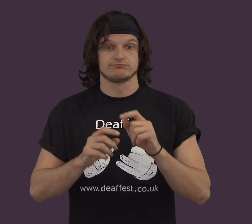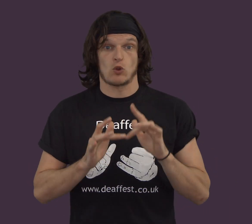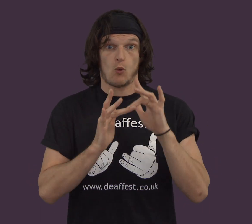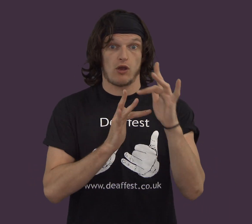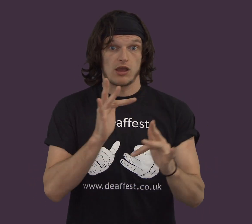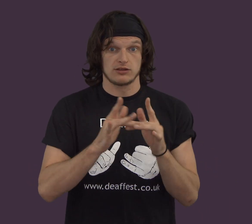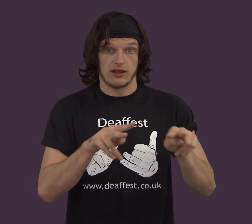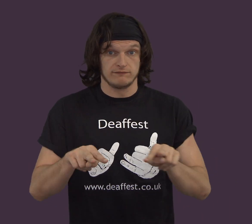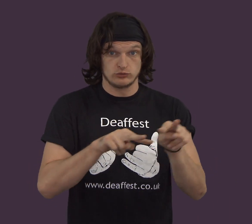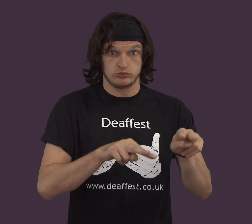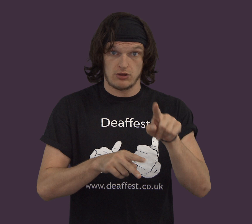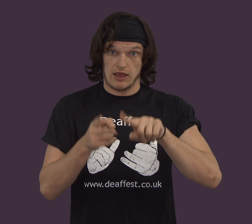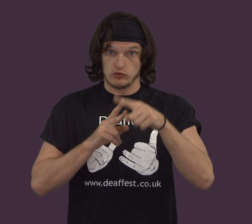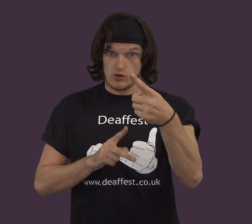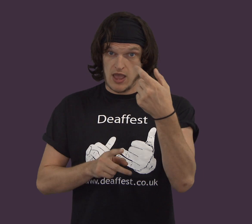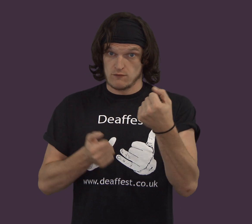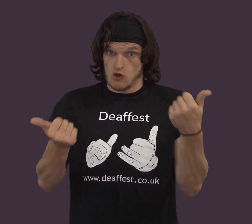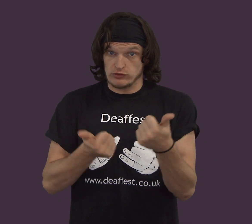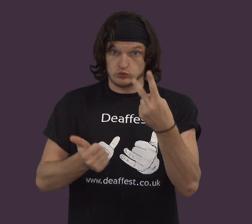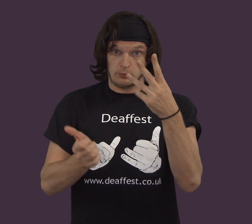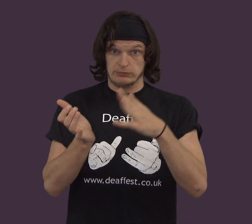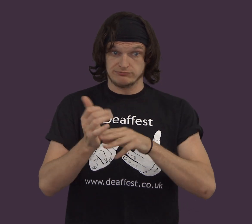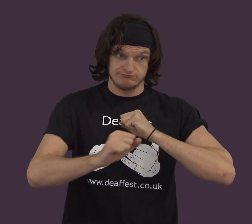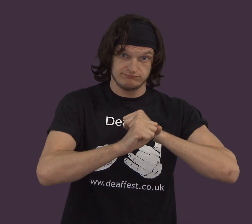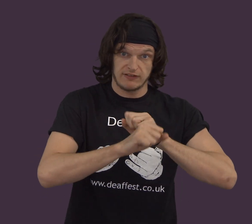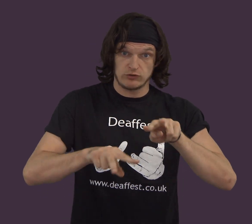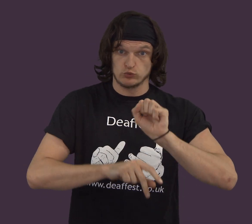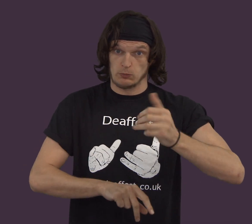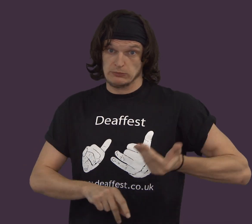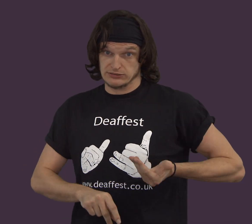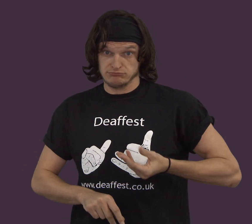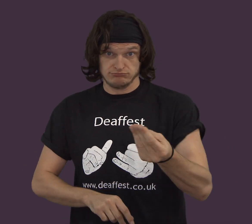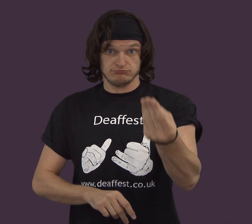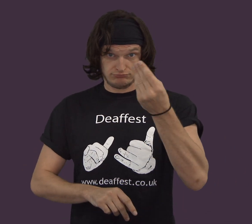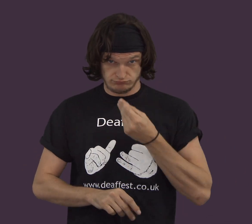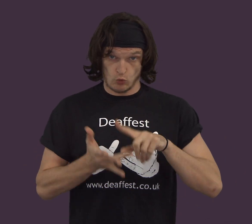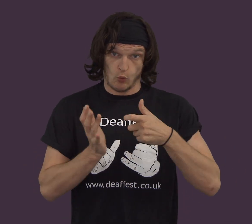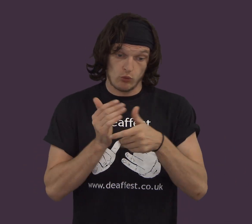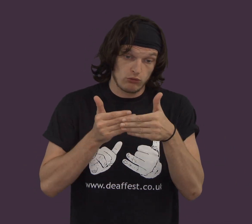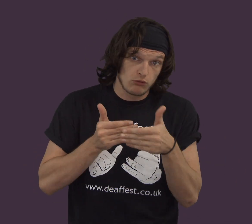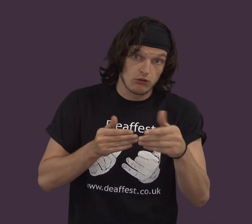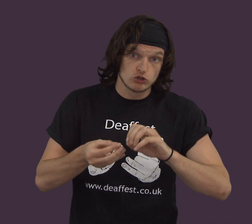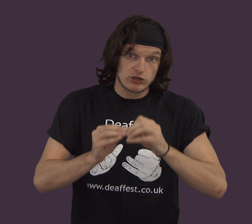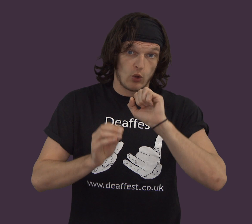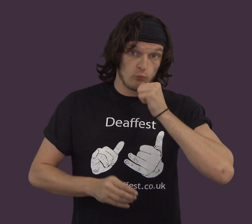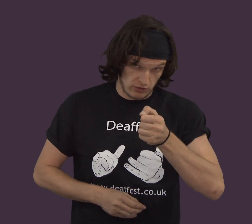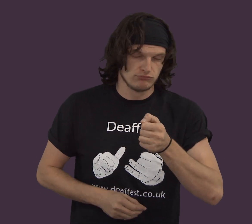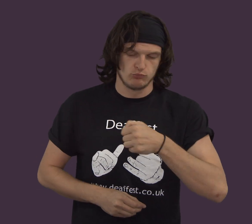Online video – if you already have or want to create your own short video about your business (under 2 minutes long)